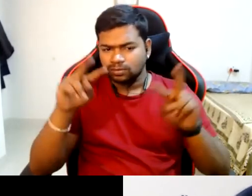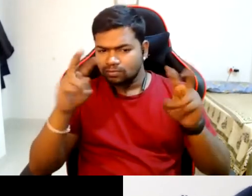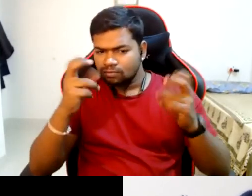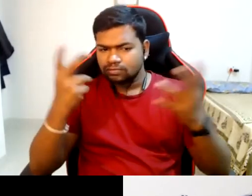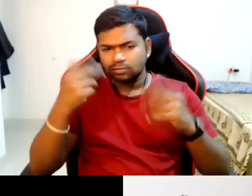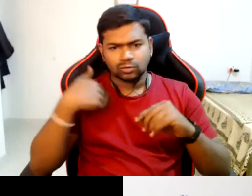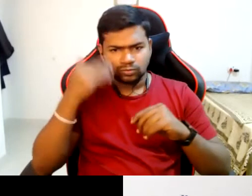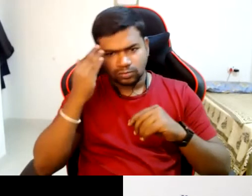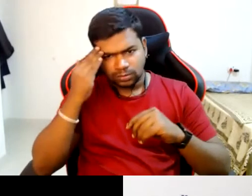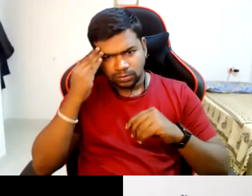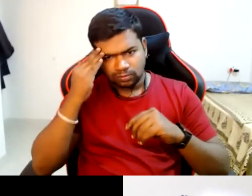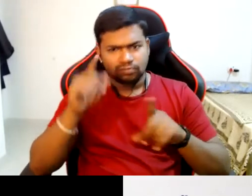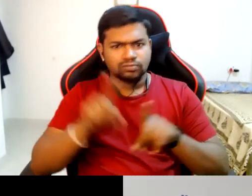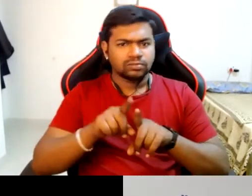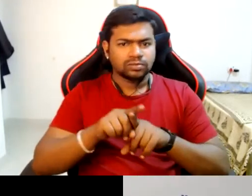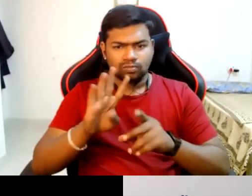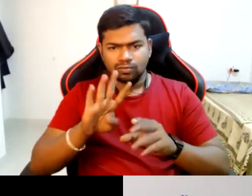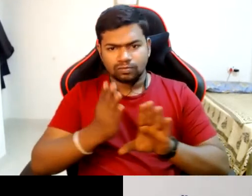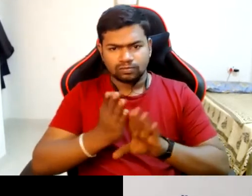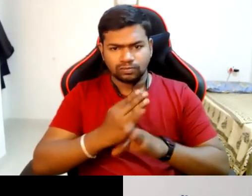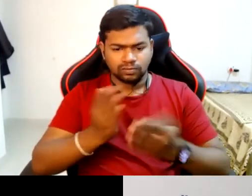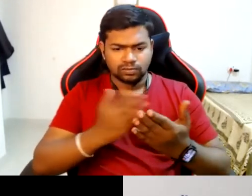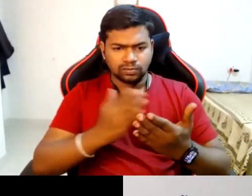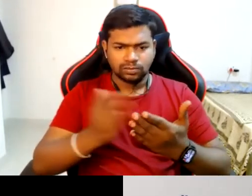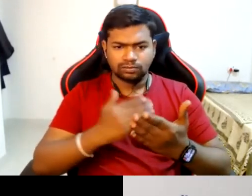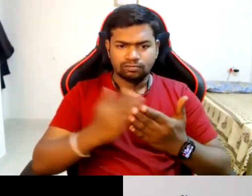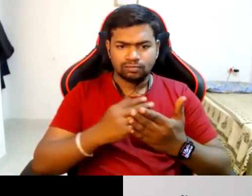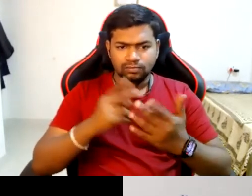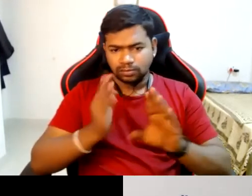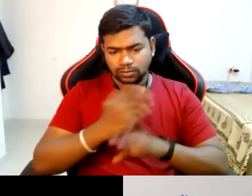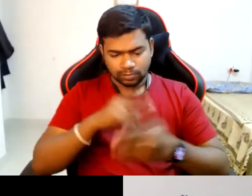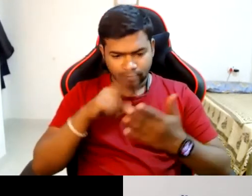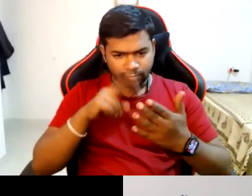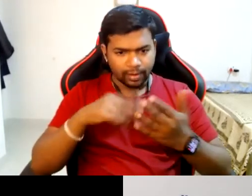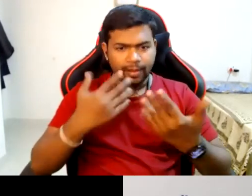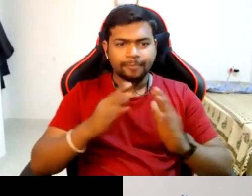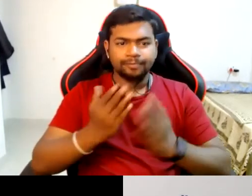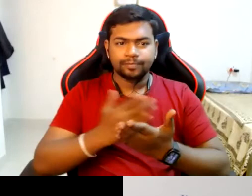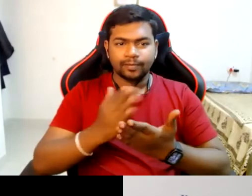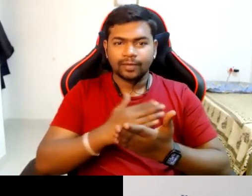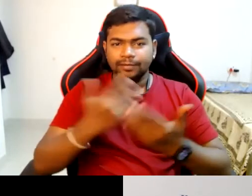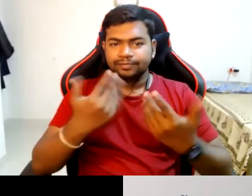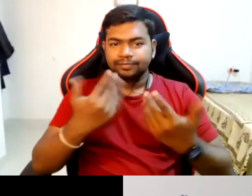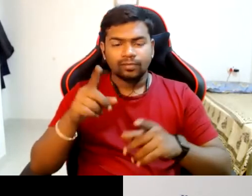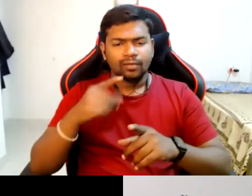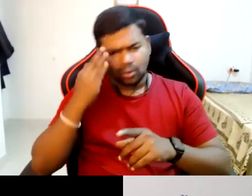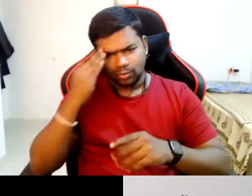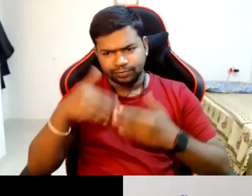so I read 4 pages before the tution is so. So I know that the teacher is going to teach these these topic.